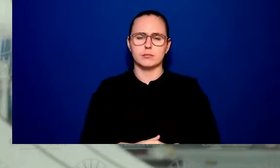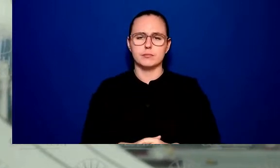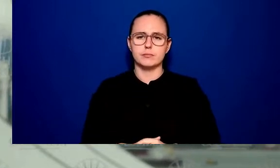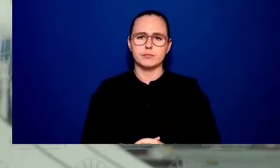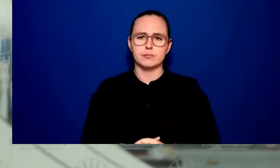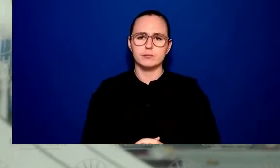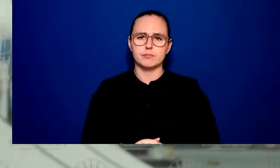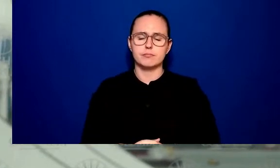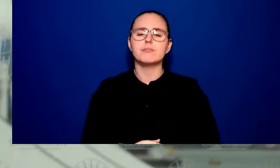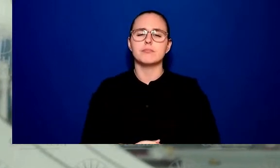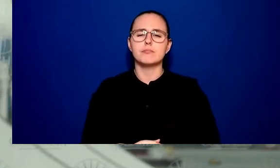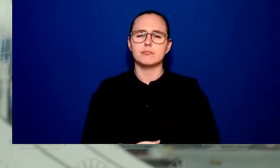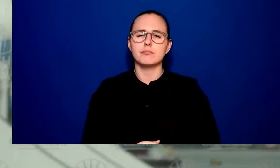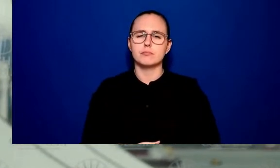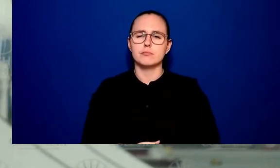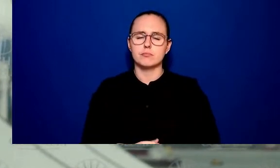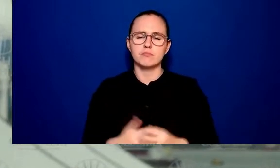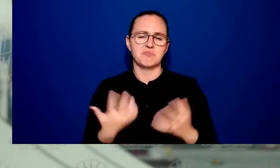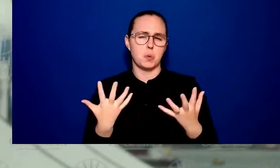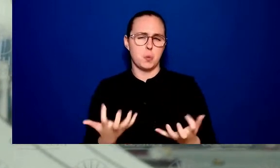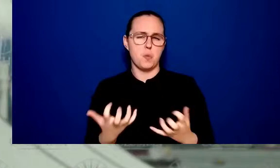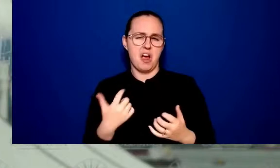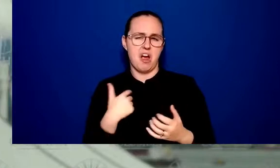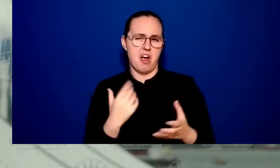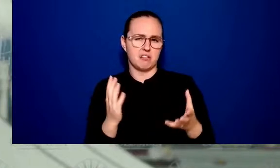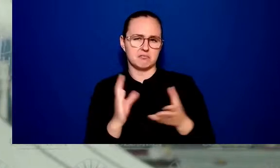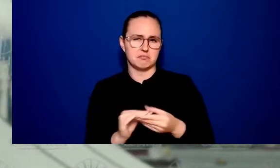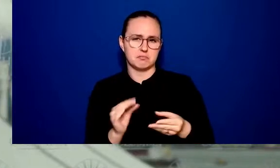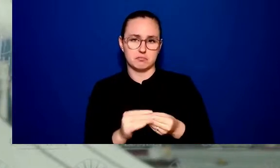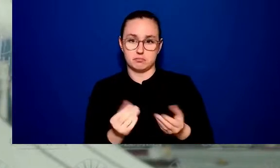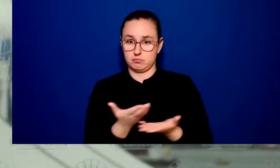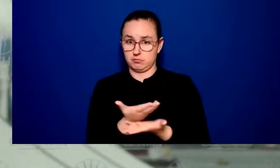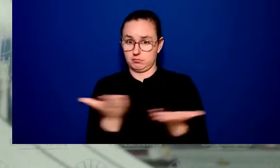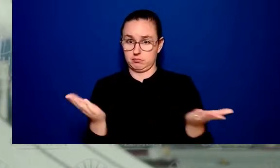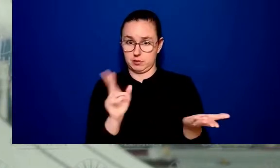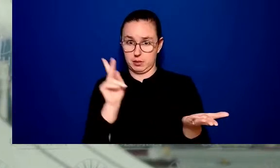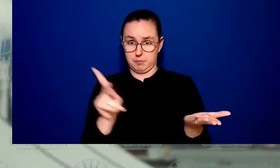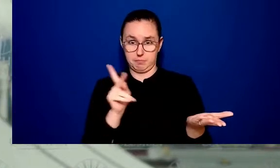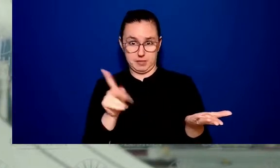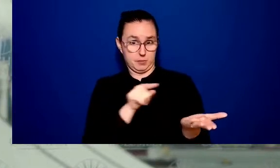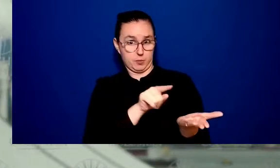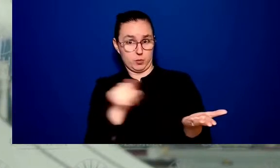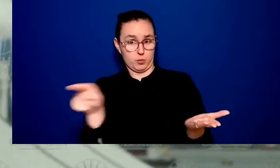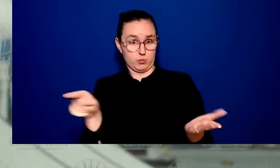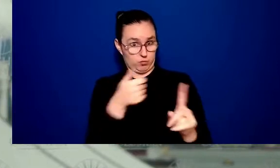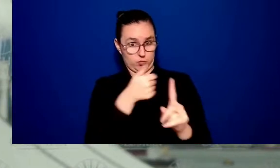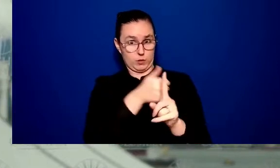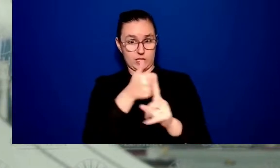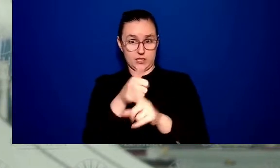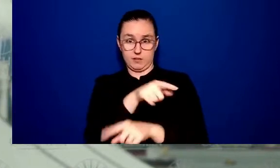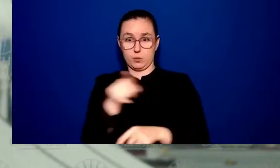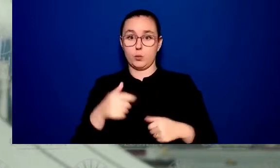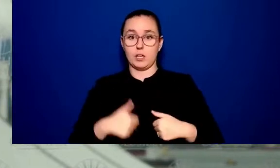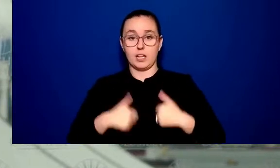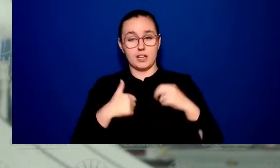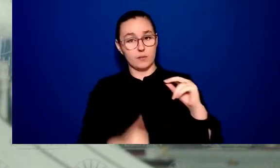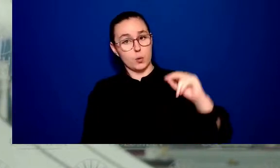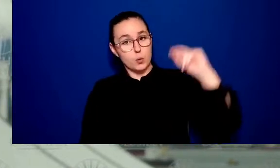or walking in communities in the North. Because the people in critical care right now we're just going to provide